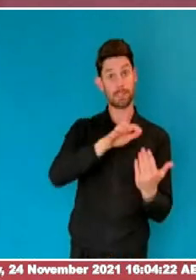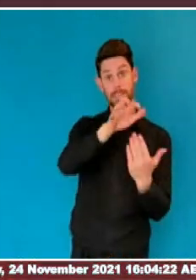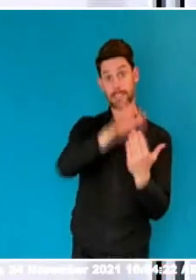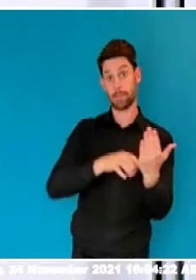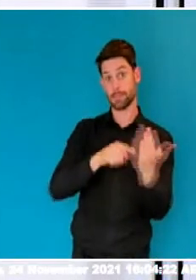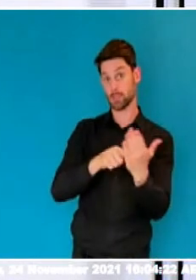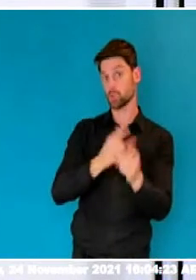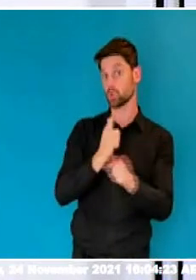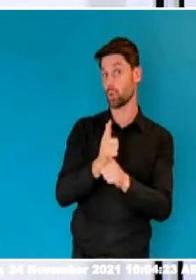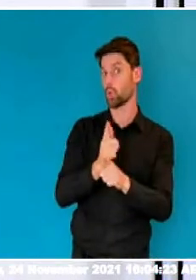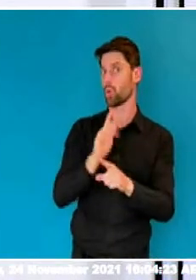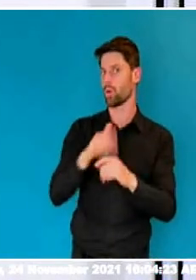think you've just been touching on.